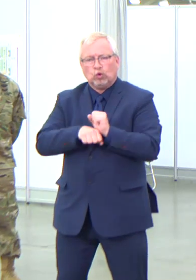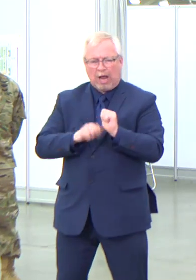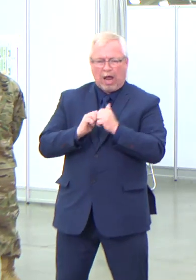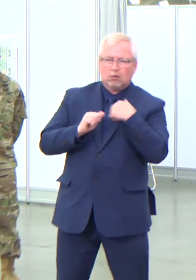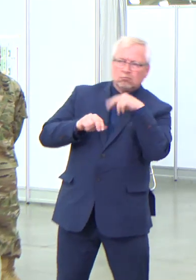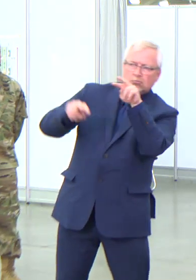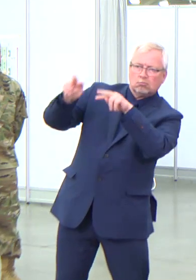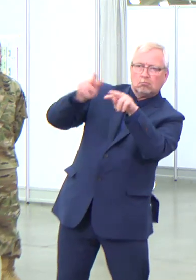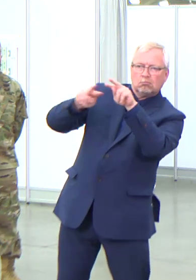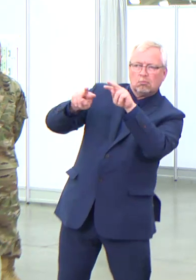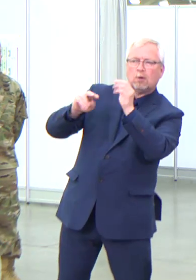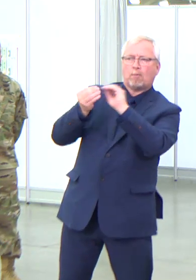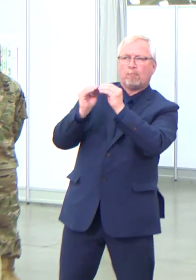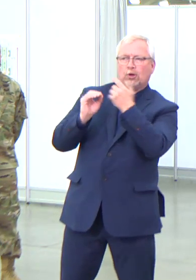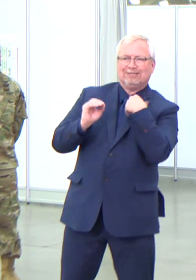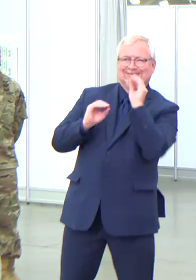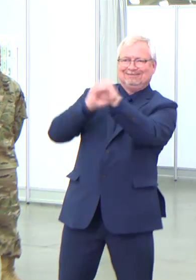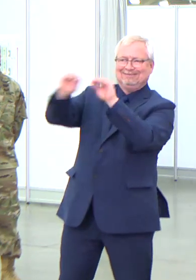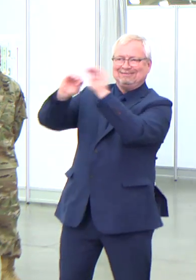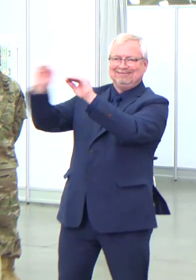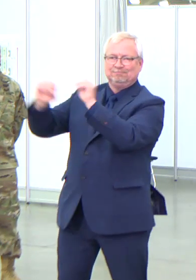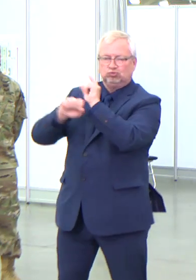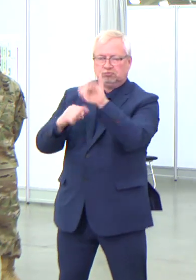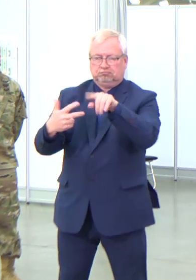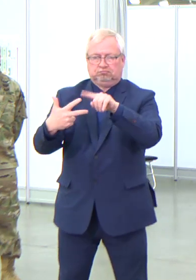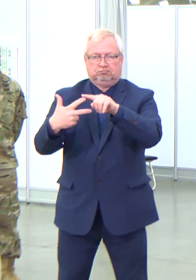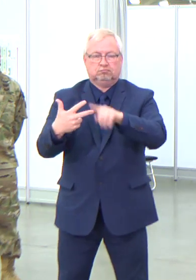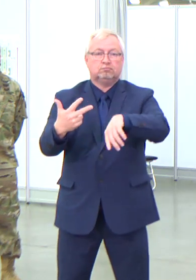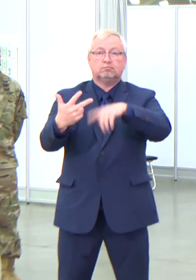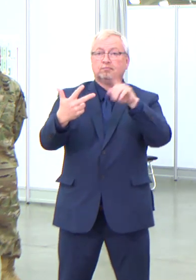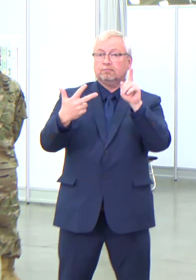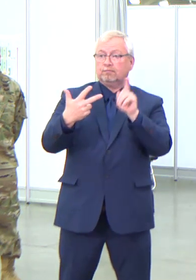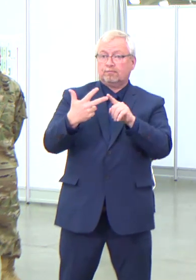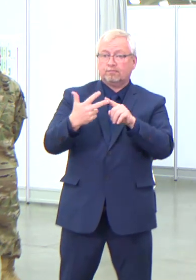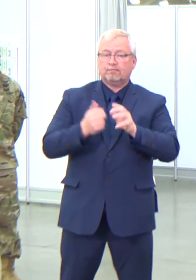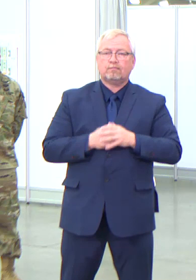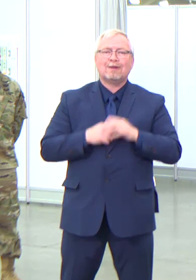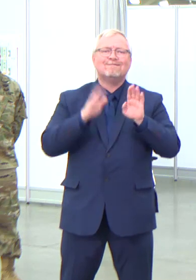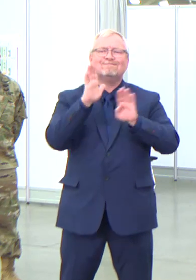our staff to care for all of those patients safely. And third, we